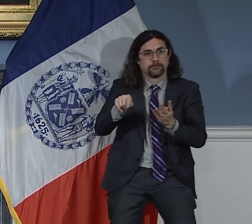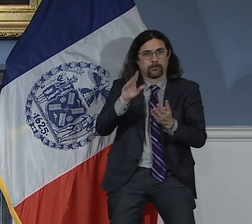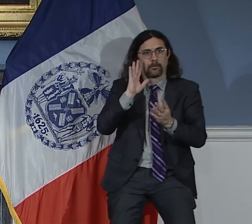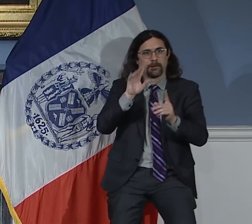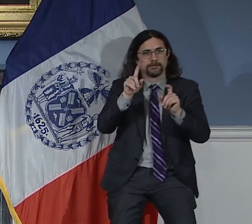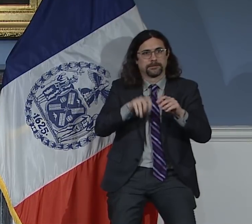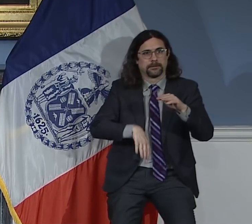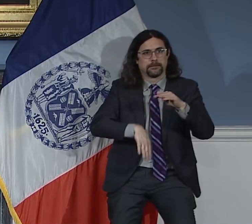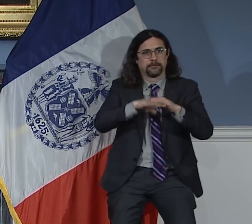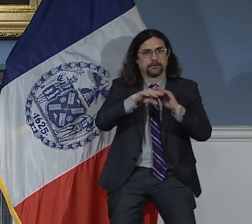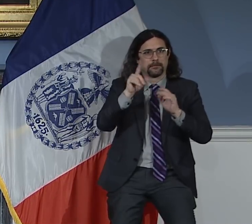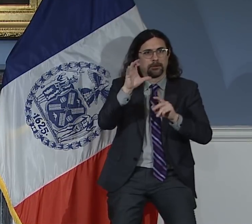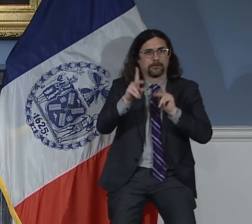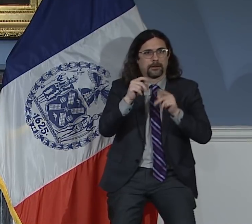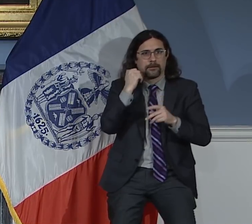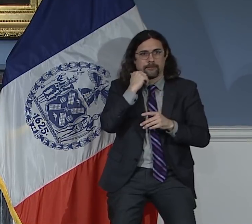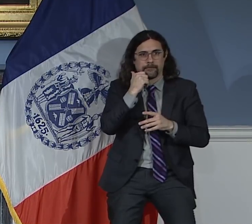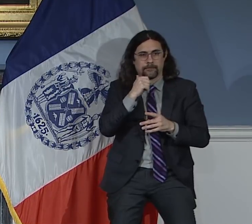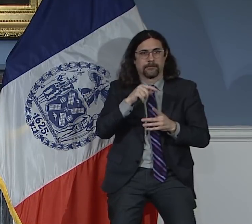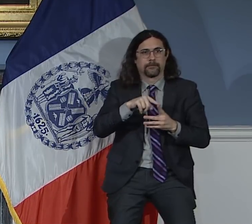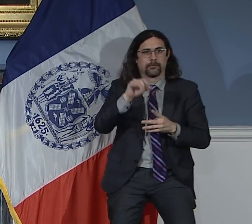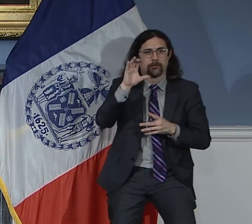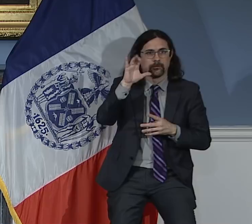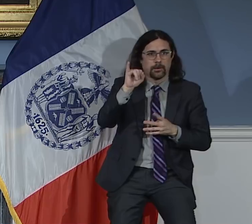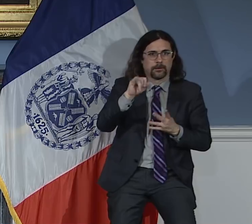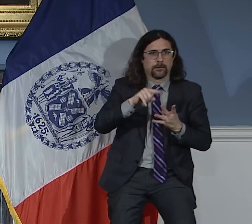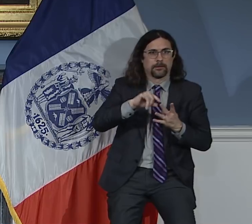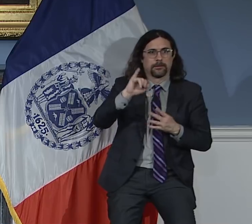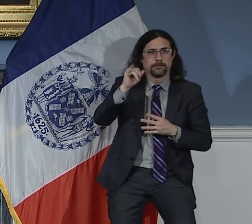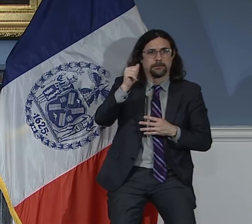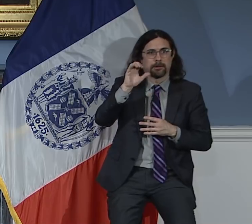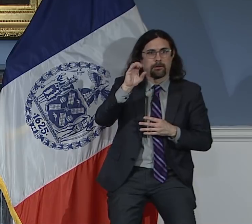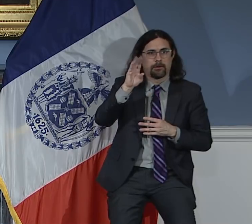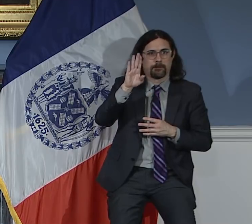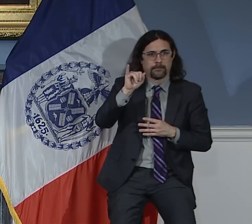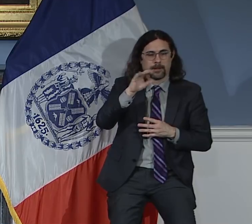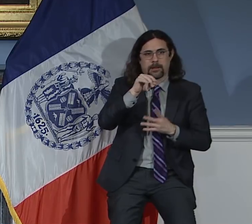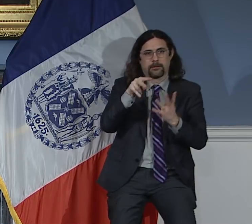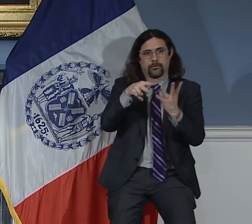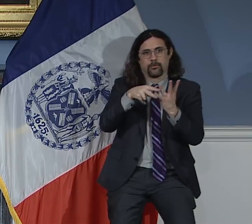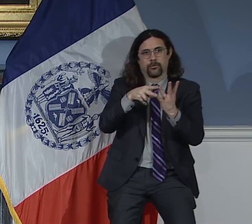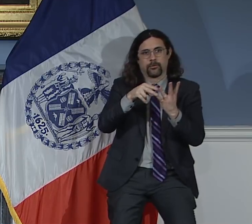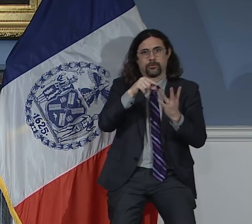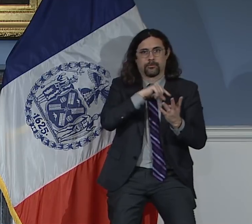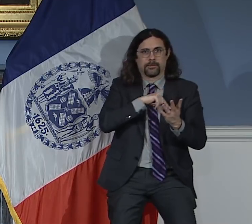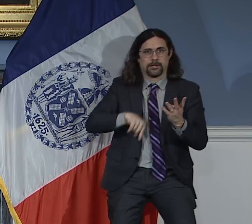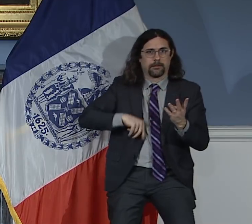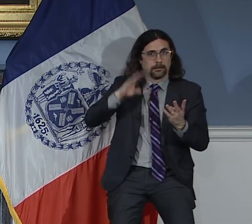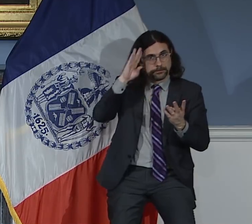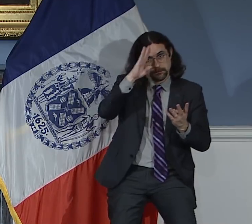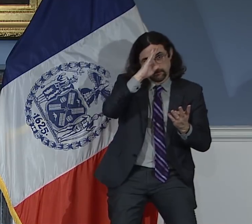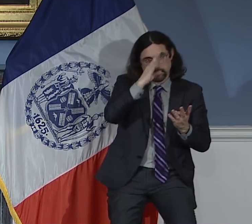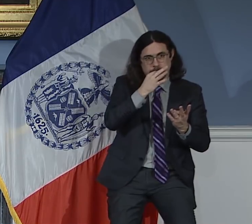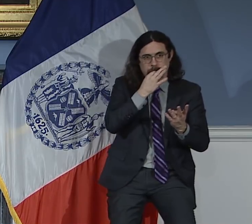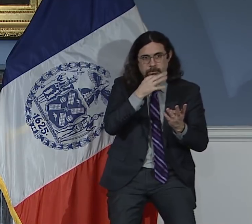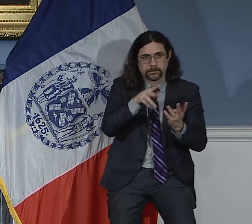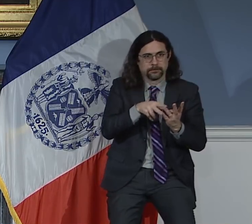TWO ARE OPEN AT CONEY ISLAND AND JACOBY, TWO COMING UP SHORTLY AT KINGS COUNTY AND QUEENS